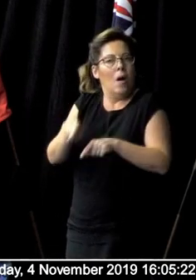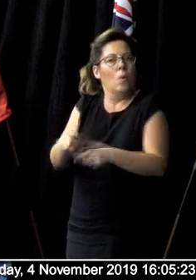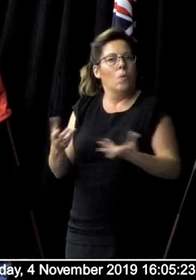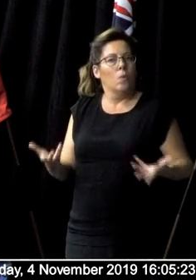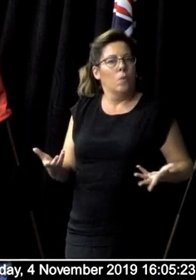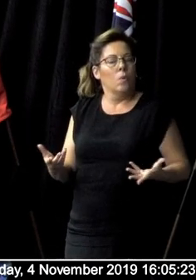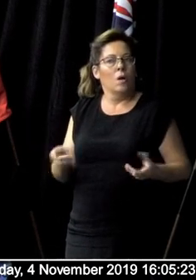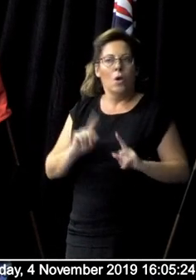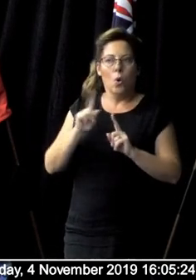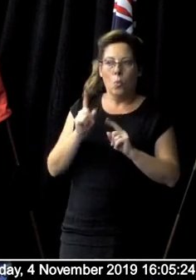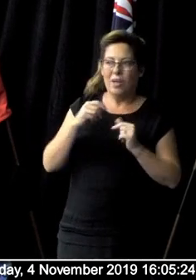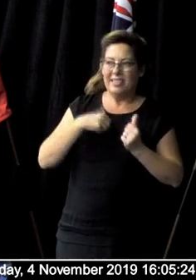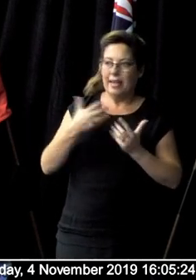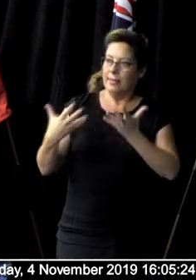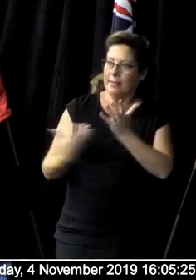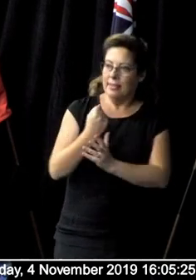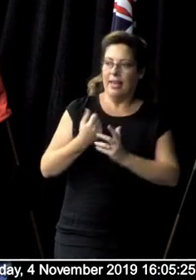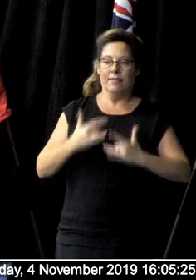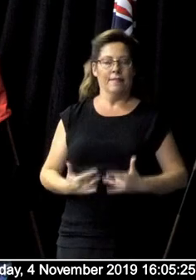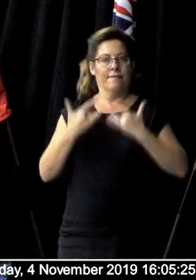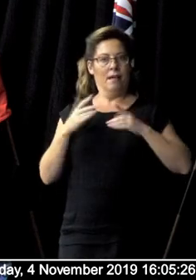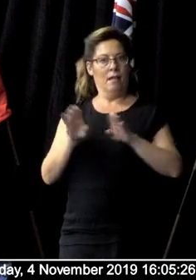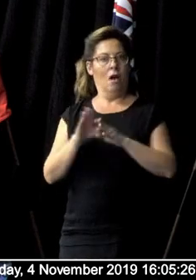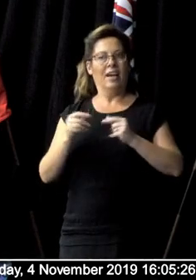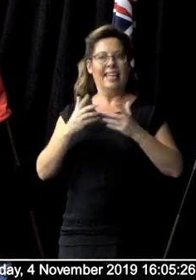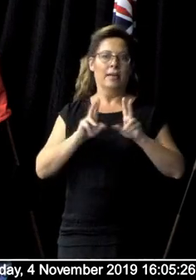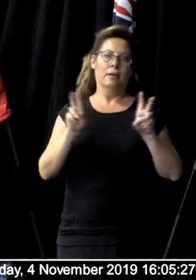What will safety look like in an inclusive school?